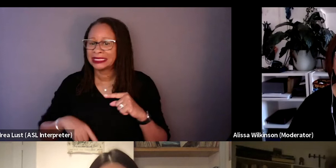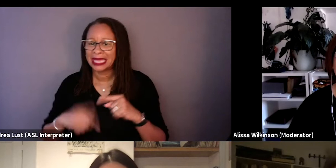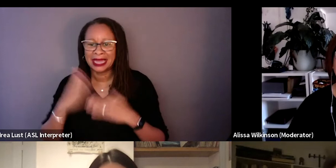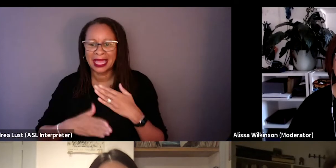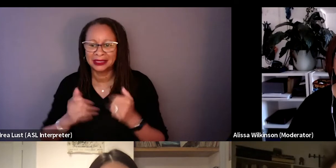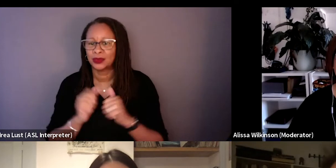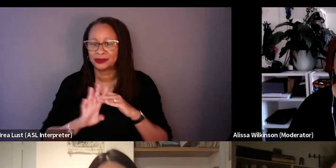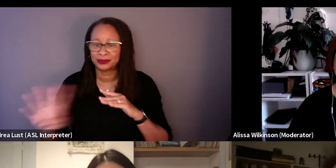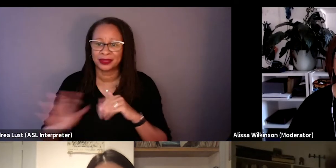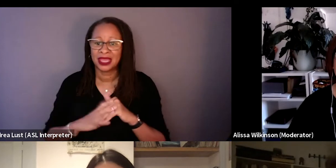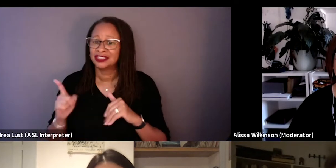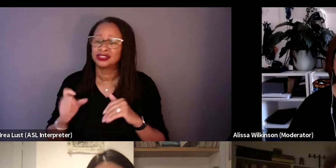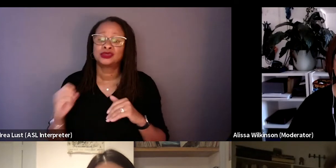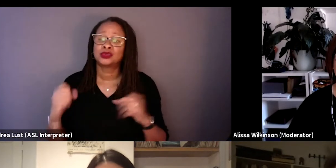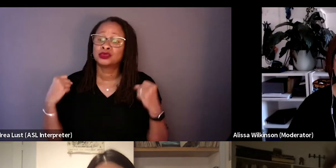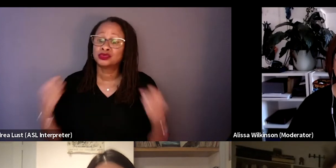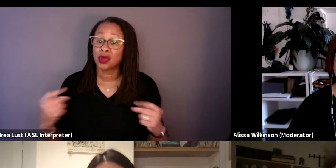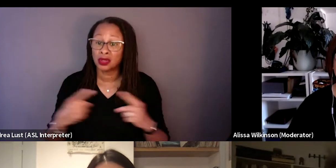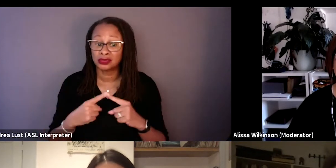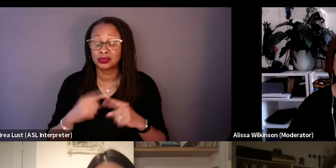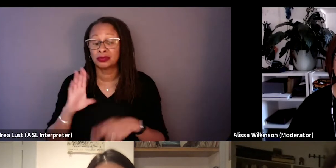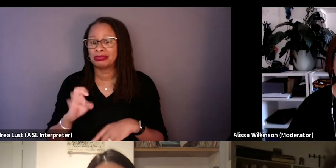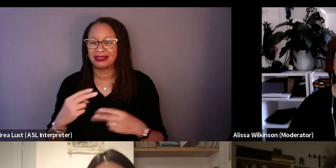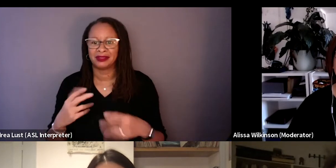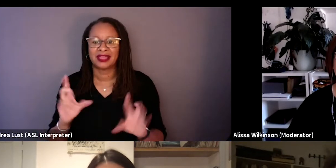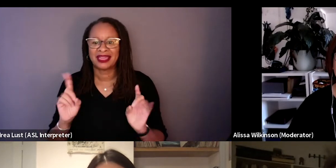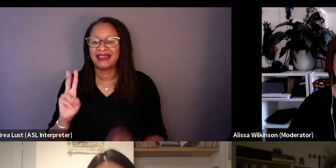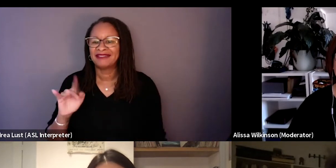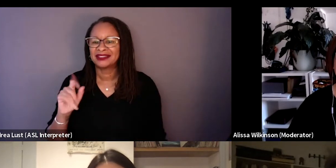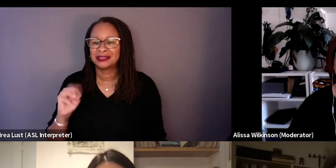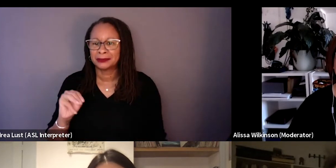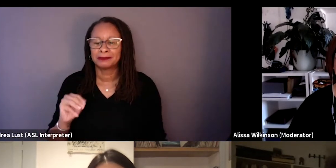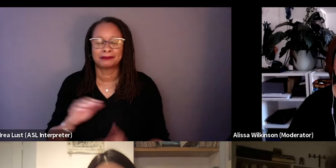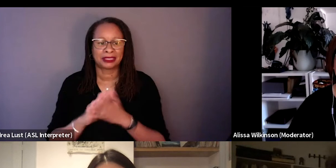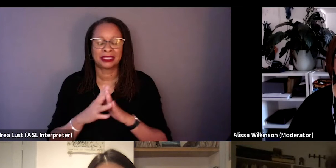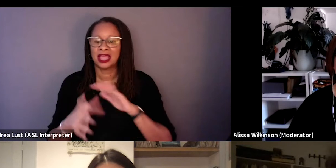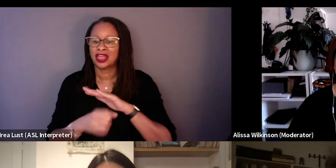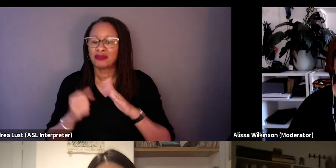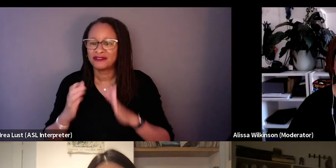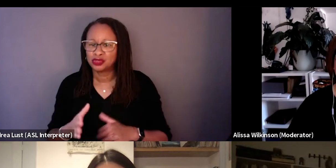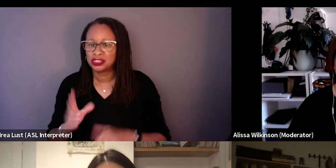she's too strong to be the victim and to be the refugee and to be out.